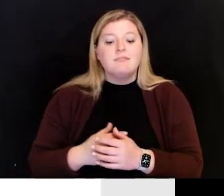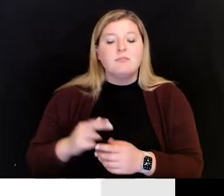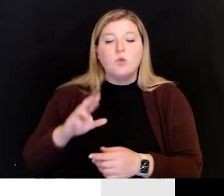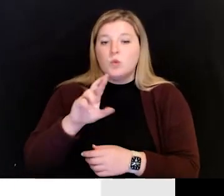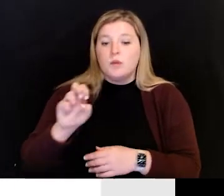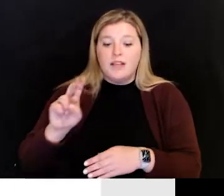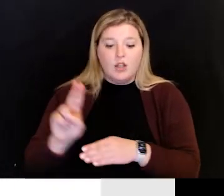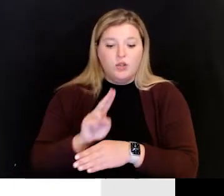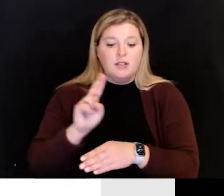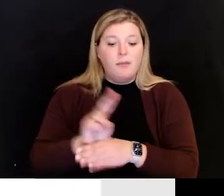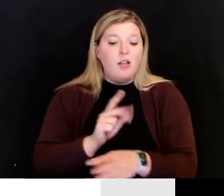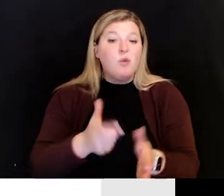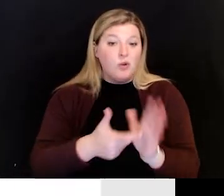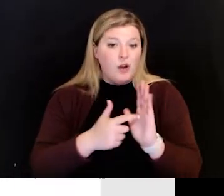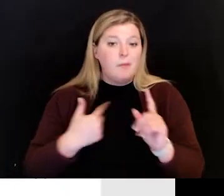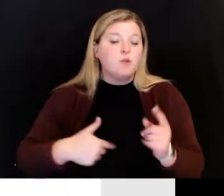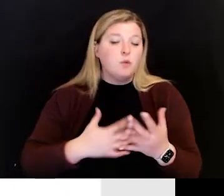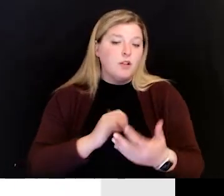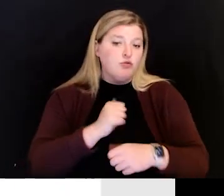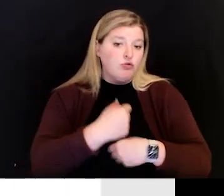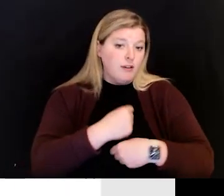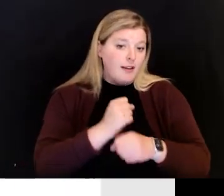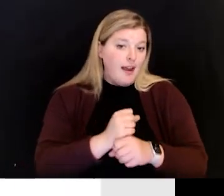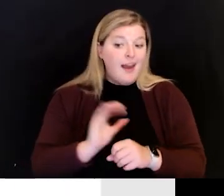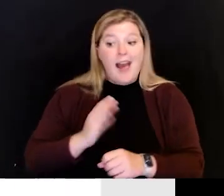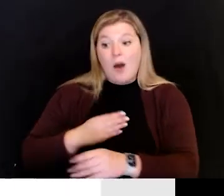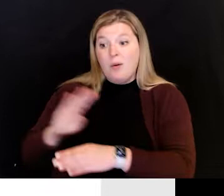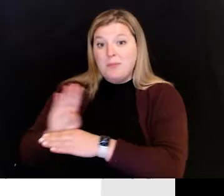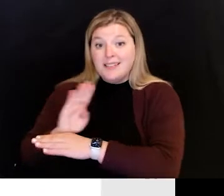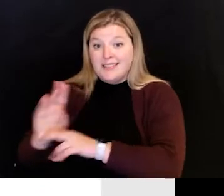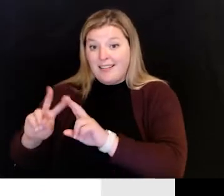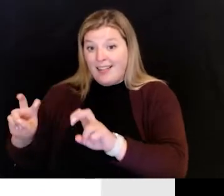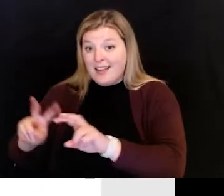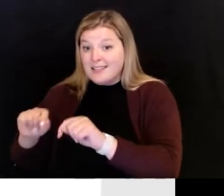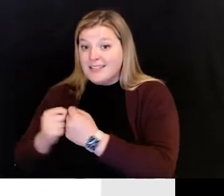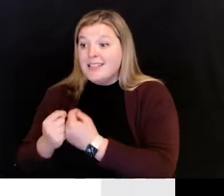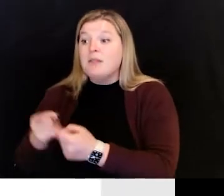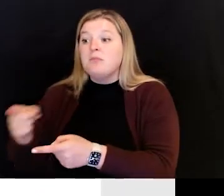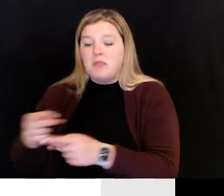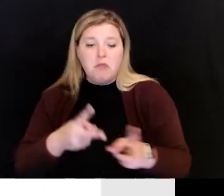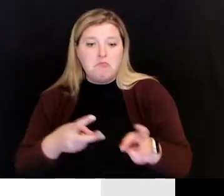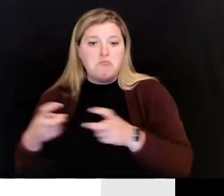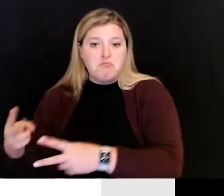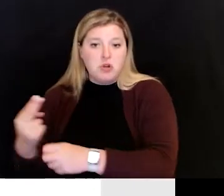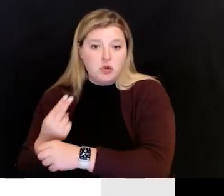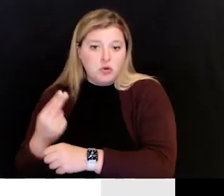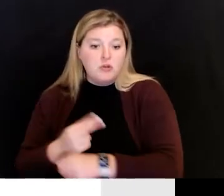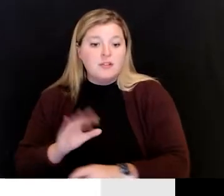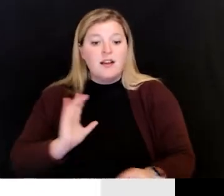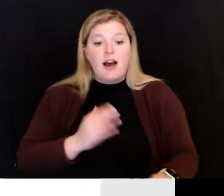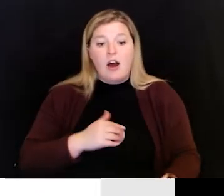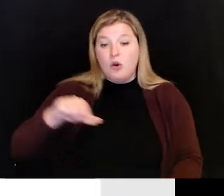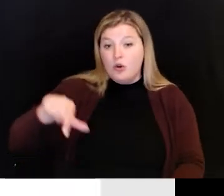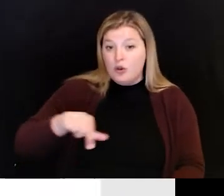that our business analysis teams can use. Our QA teams are having consistent criteria